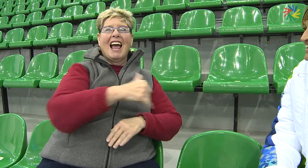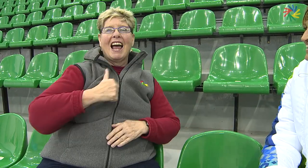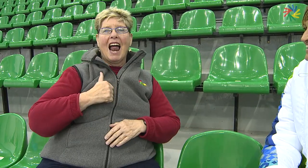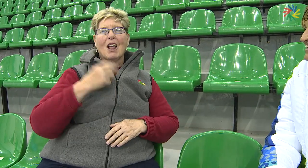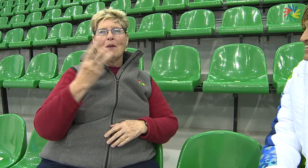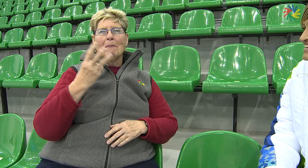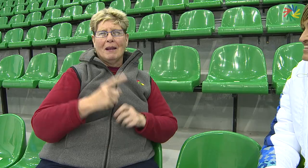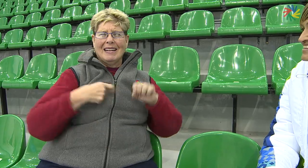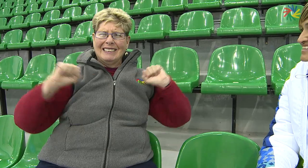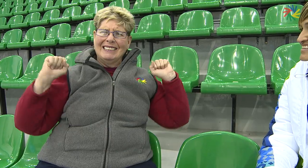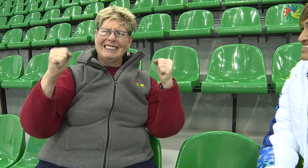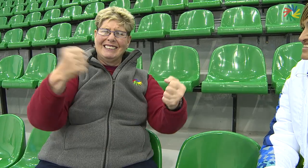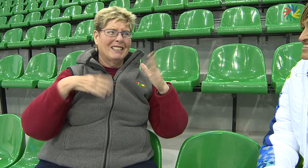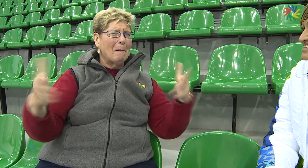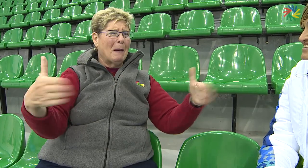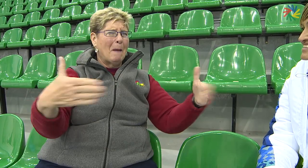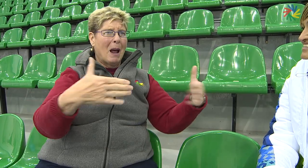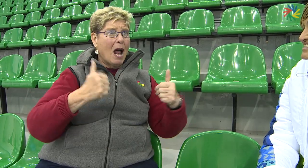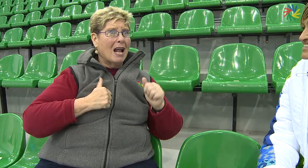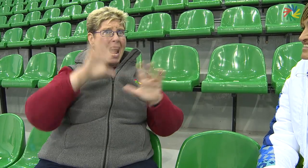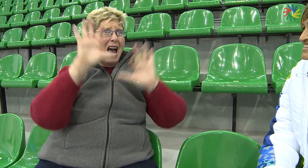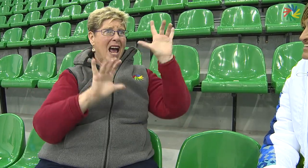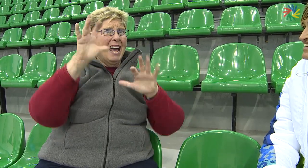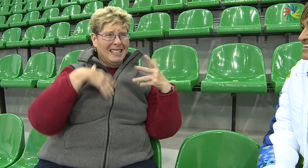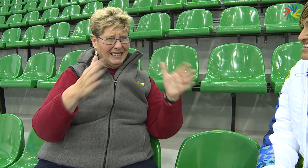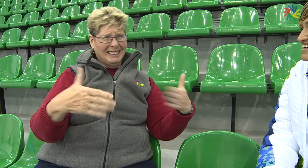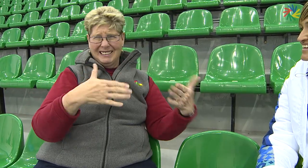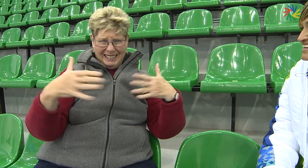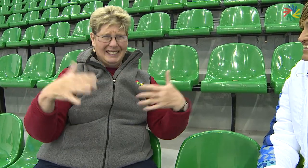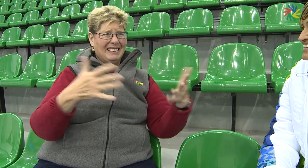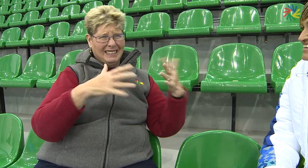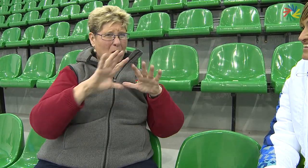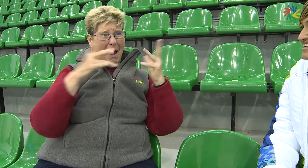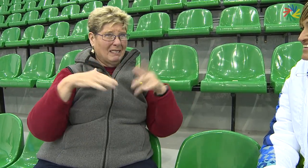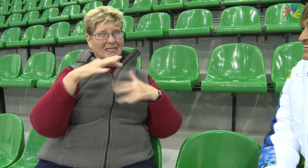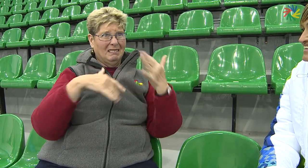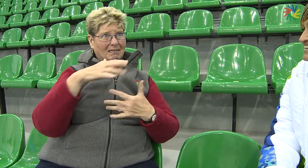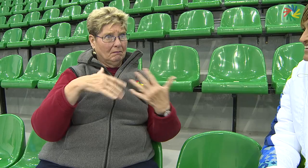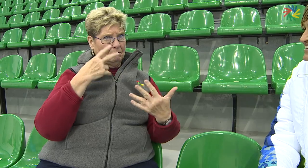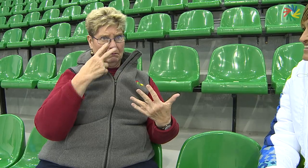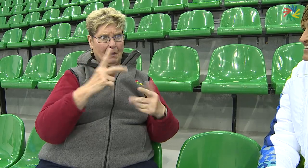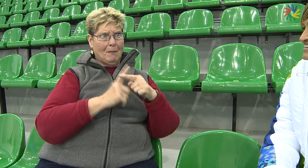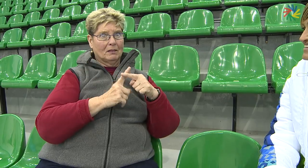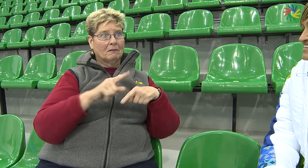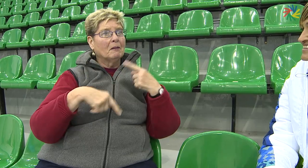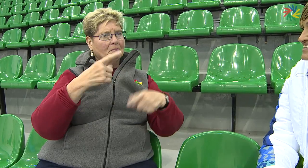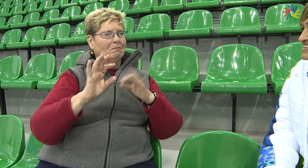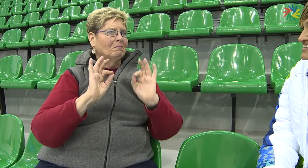I flew to Winnipeg, Canada, where I helped take action and provided my support with the planning, and things turned out well.